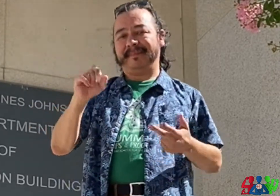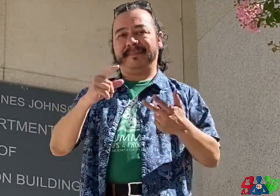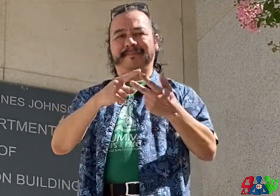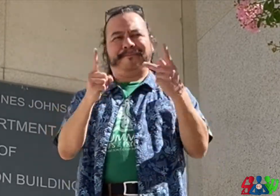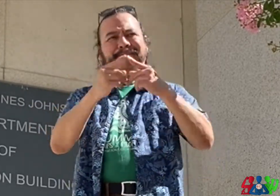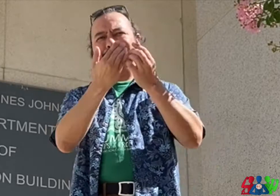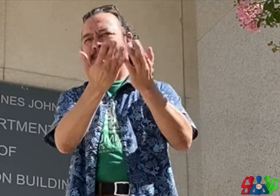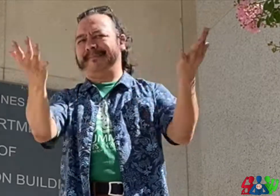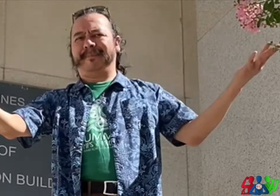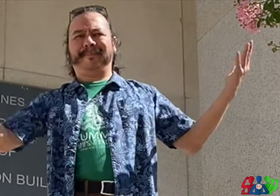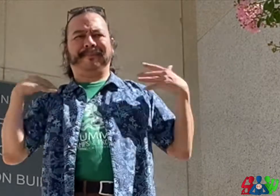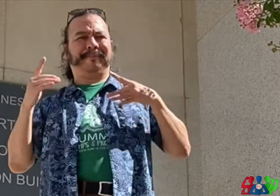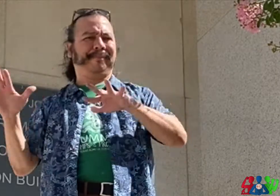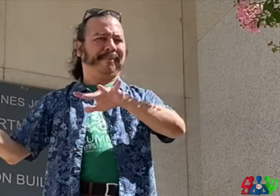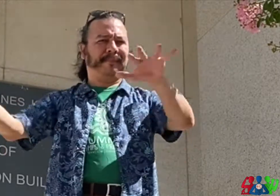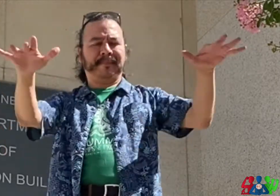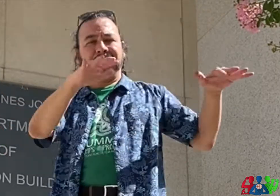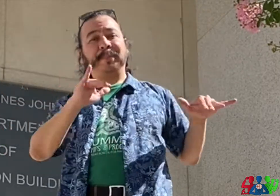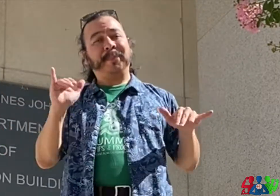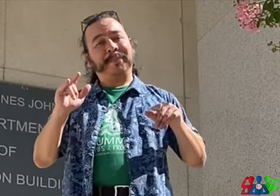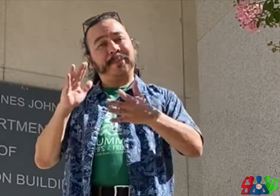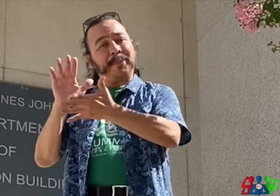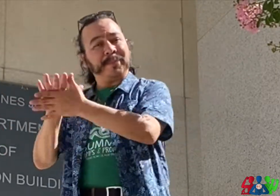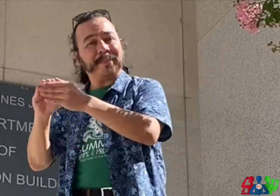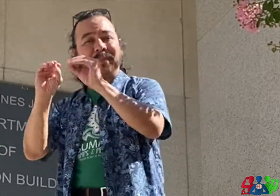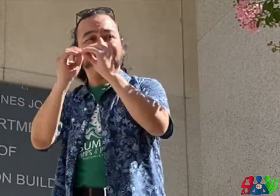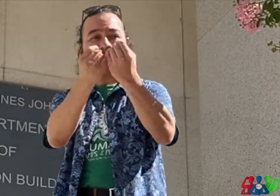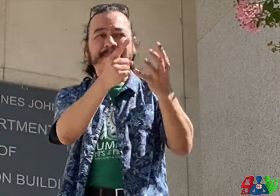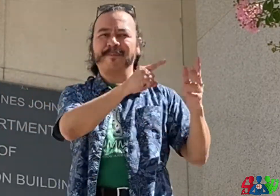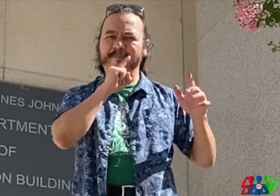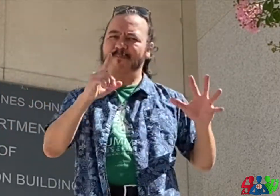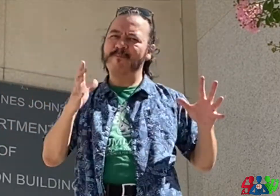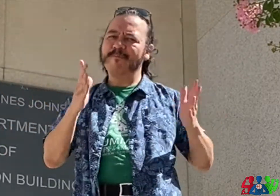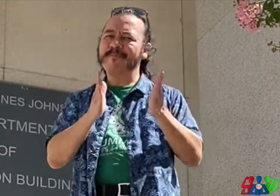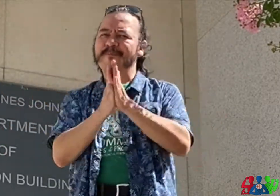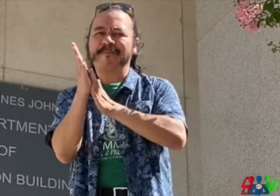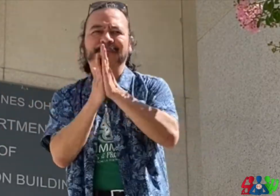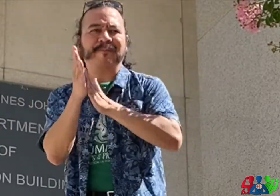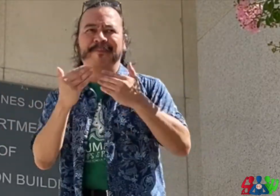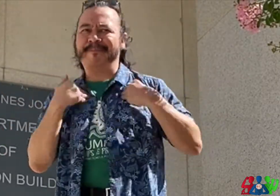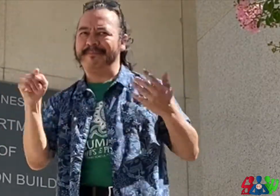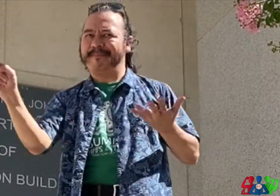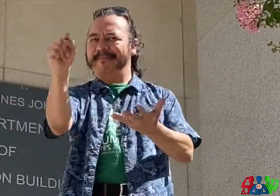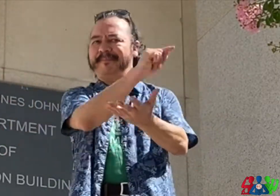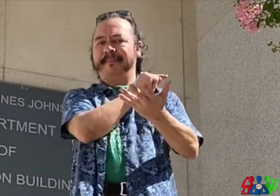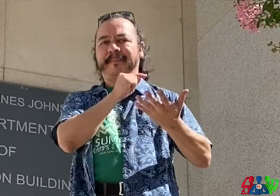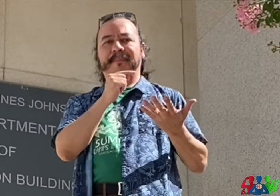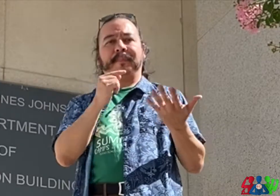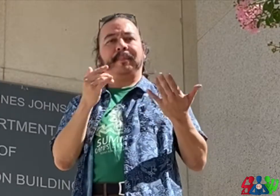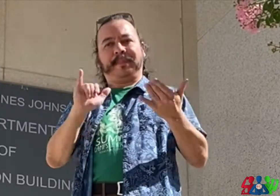and others are into Deaf Education. In organizations and academia, they are enthusiastic to prompt Deaf Education.